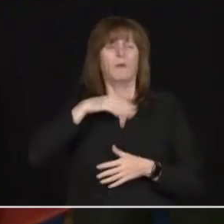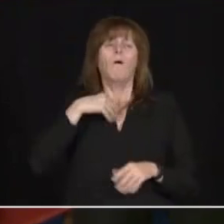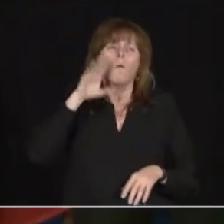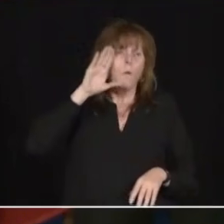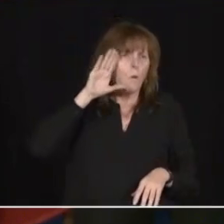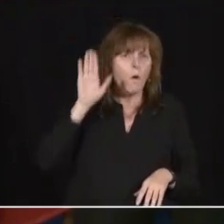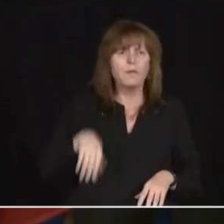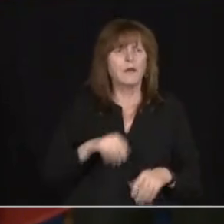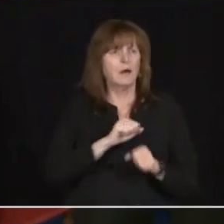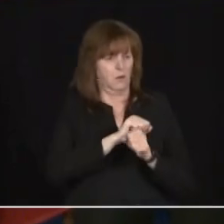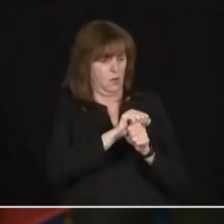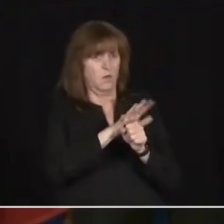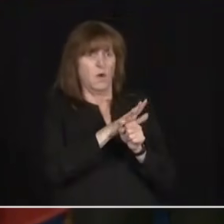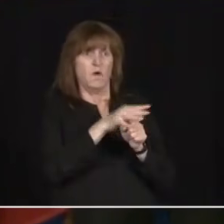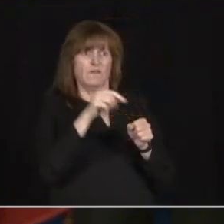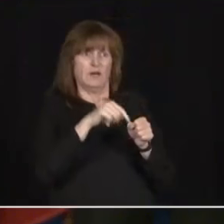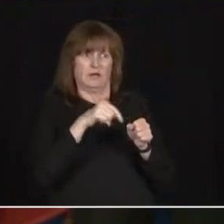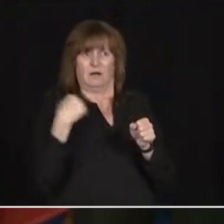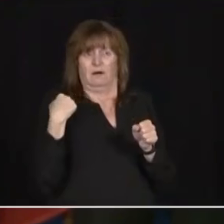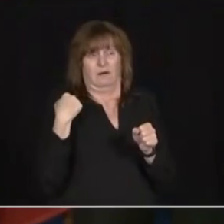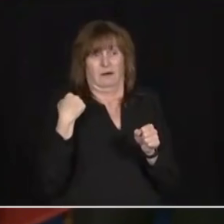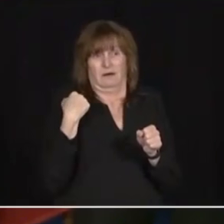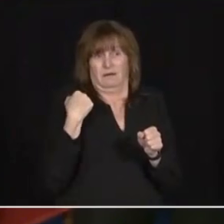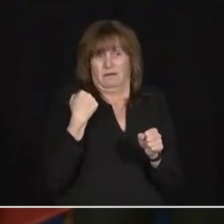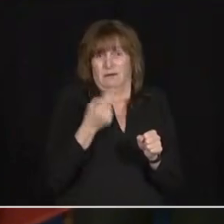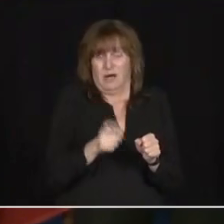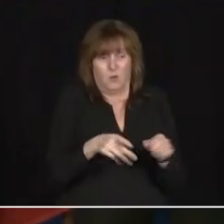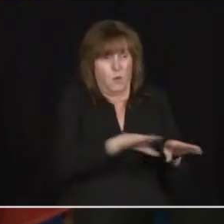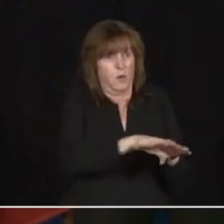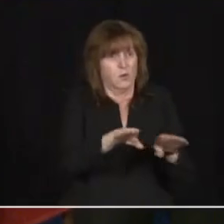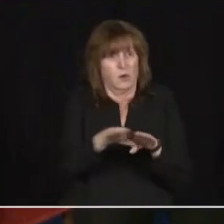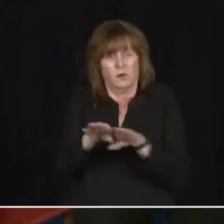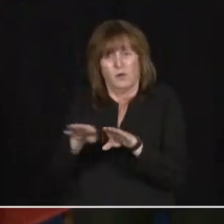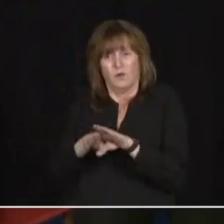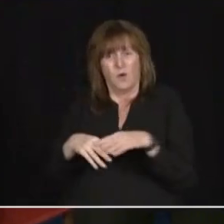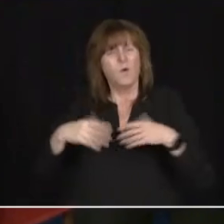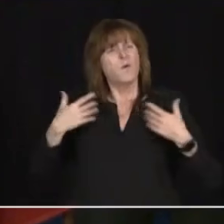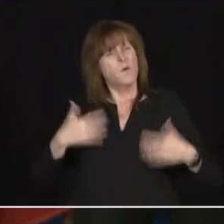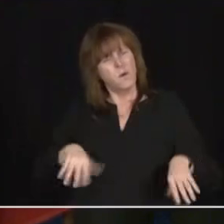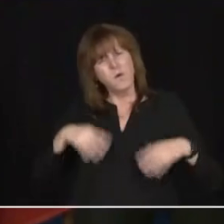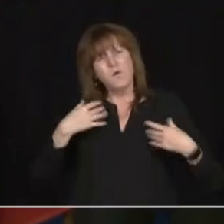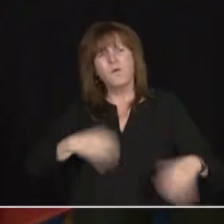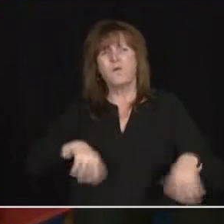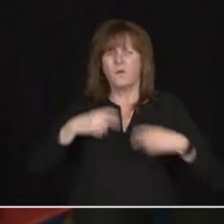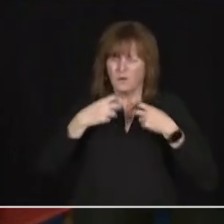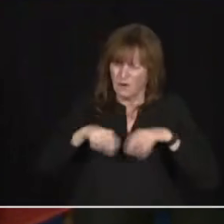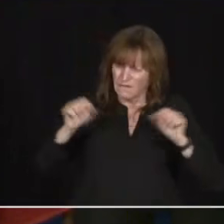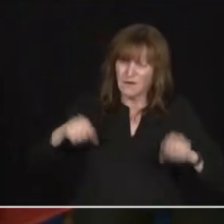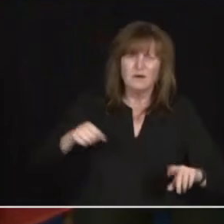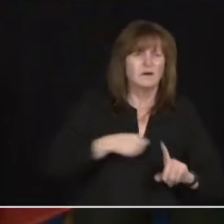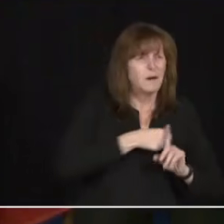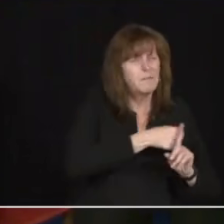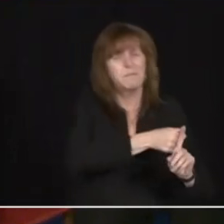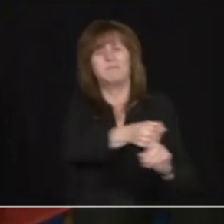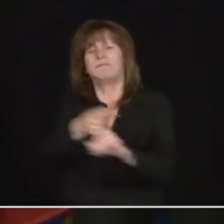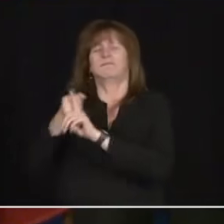difficult but necessary steps we have taken to protect public health have taken a toll on businesses across the